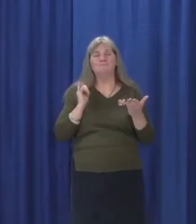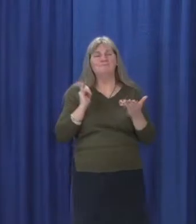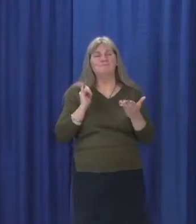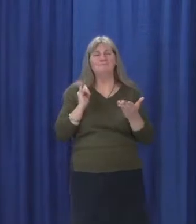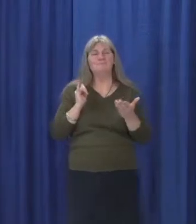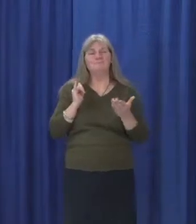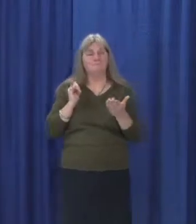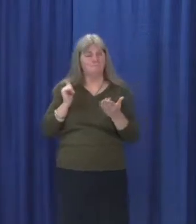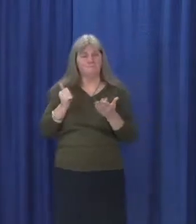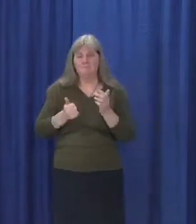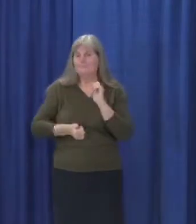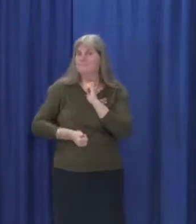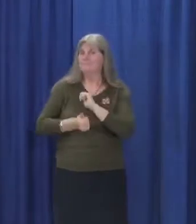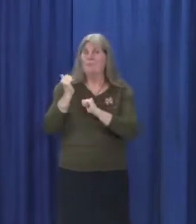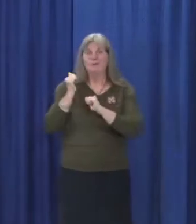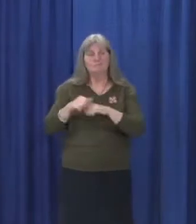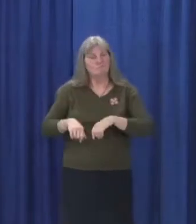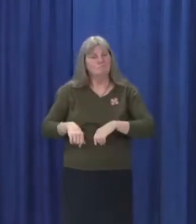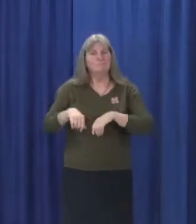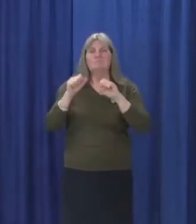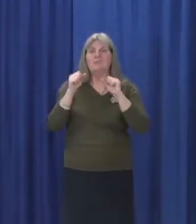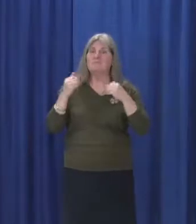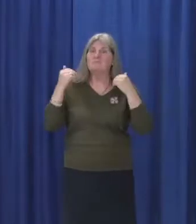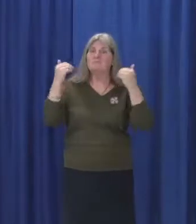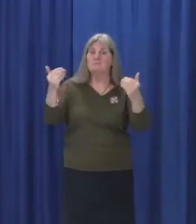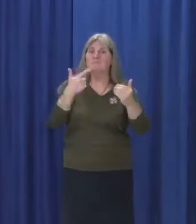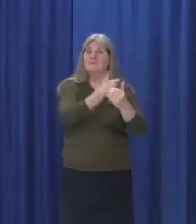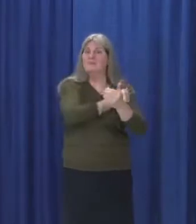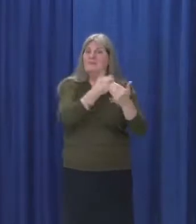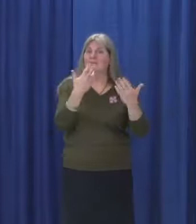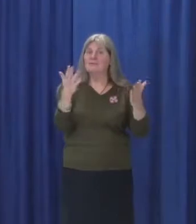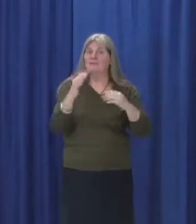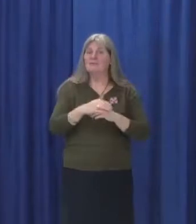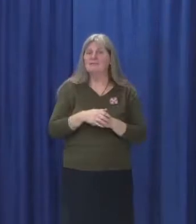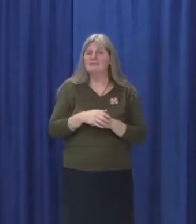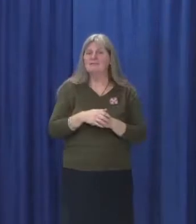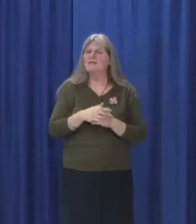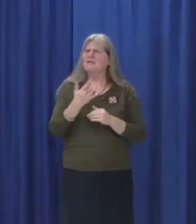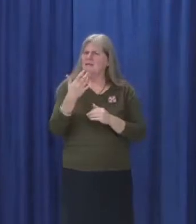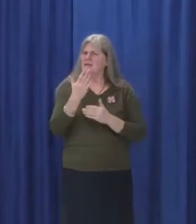has stepped up and got vaccinated, still having